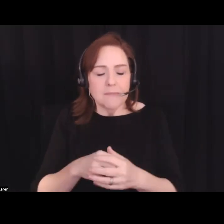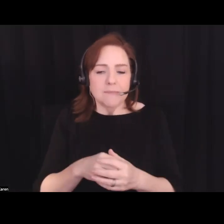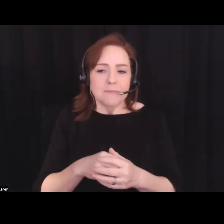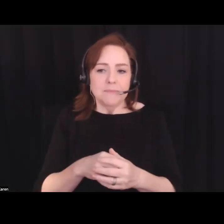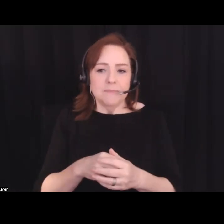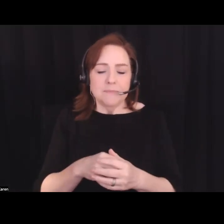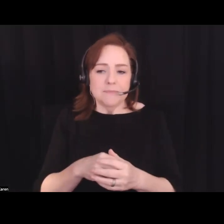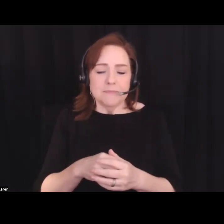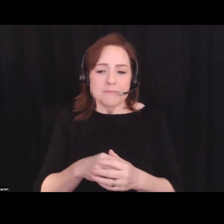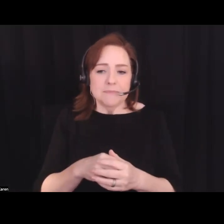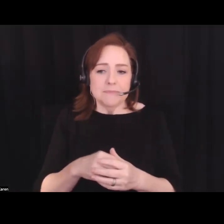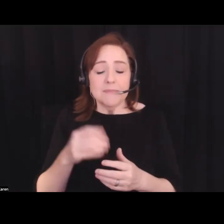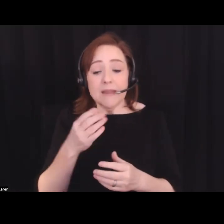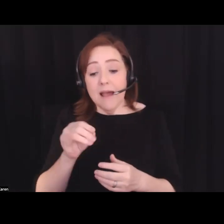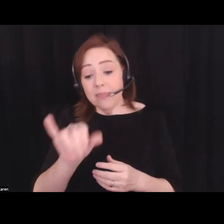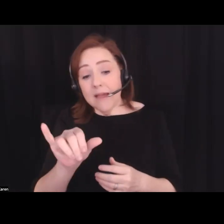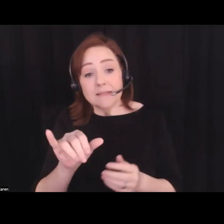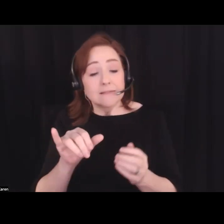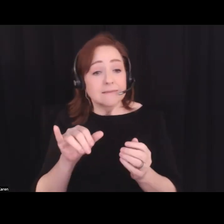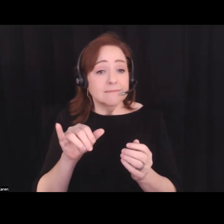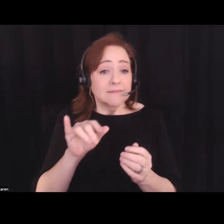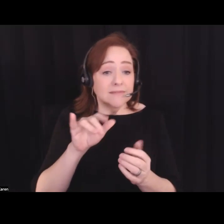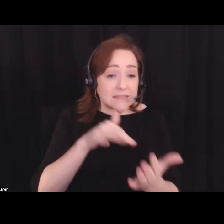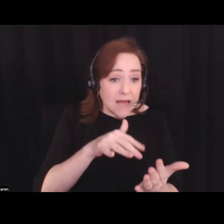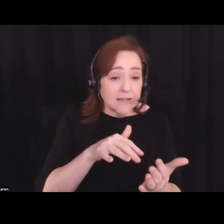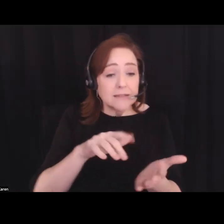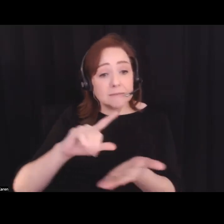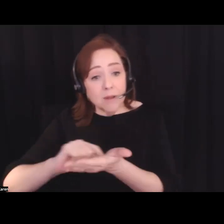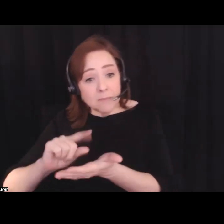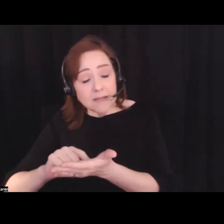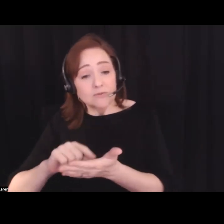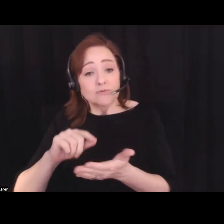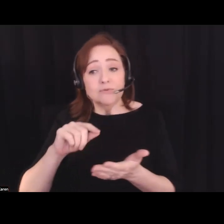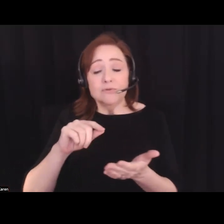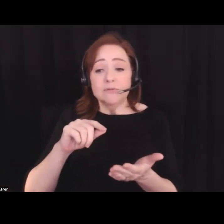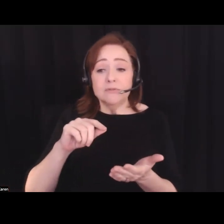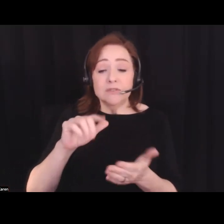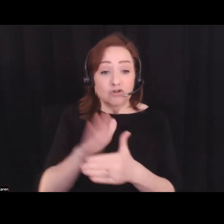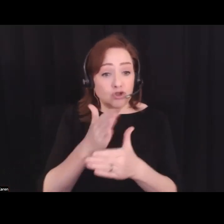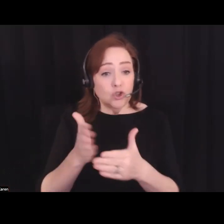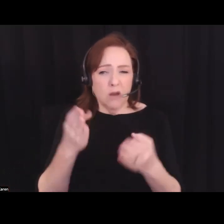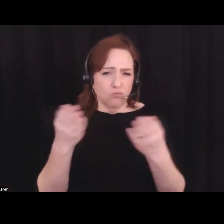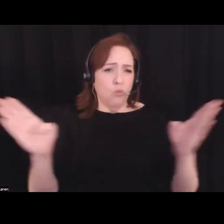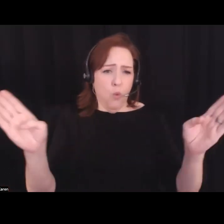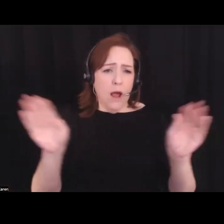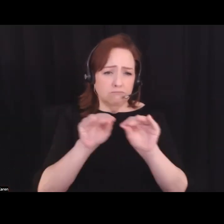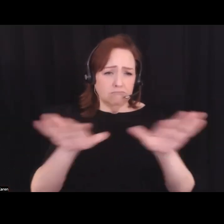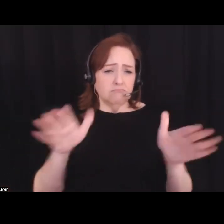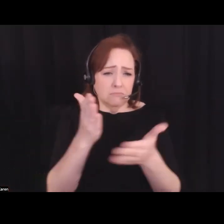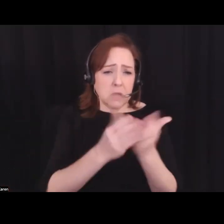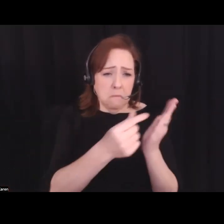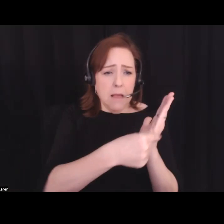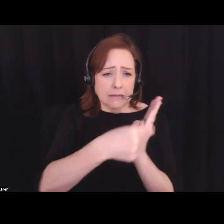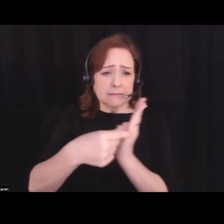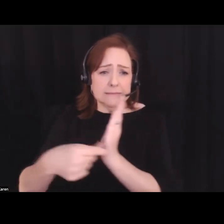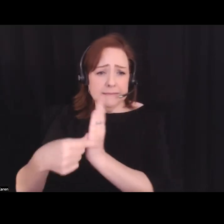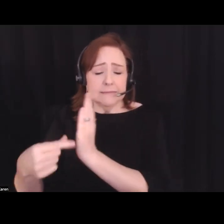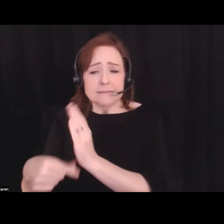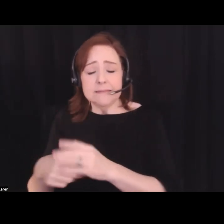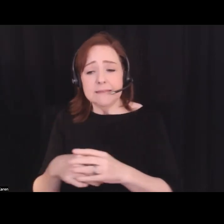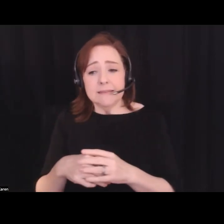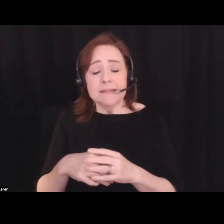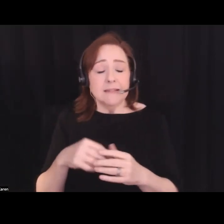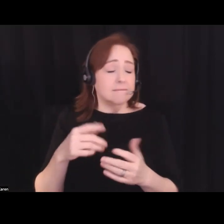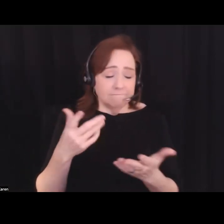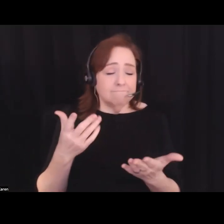which was also shared in some of the more widely distributed periodicals that is an issue question